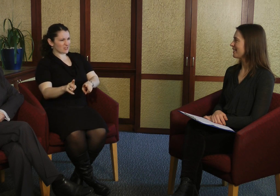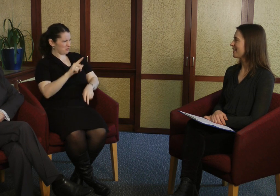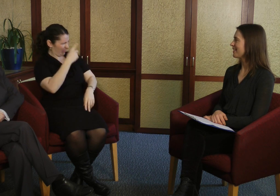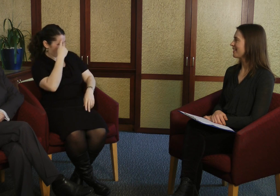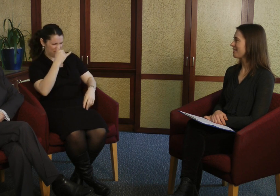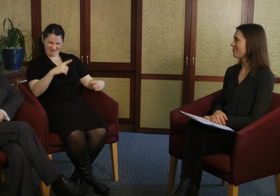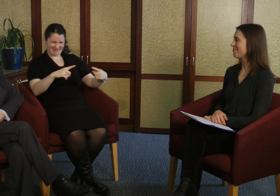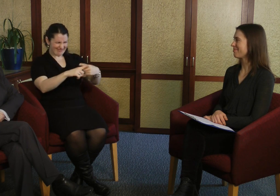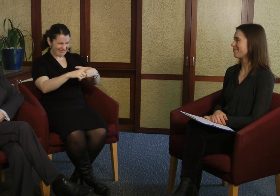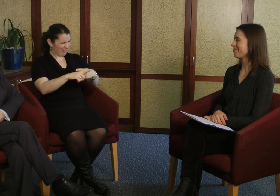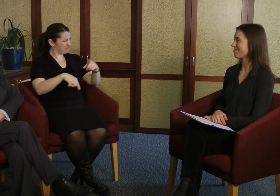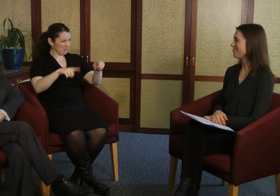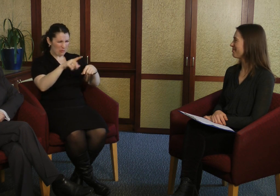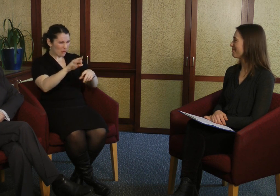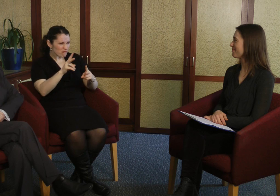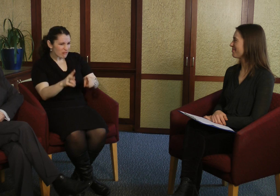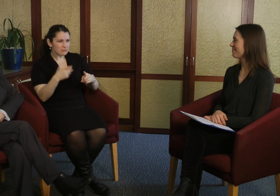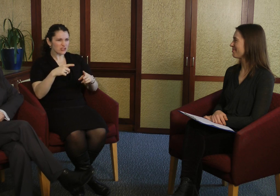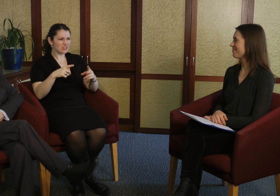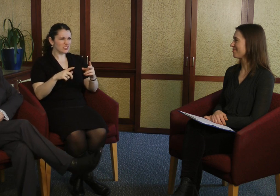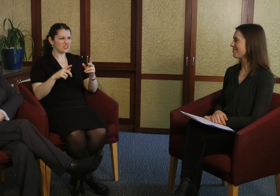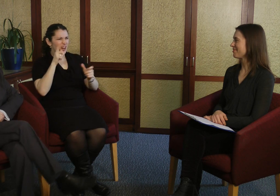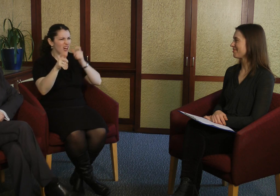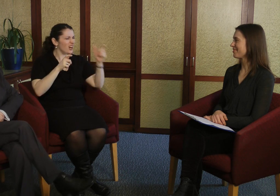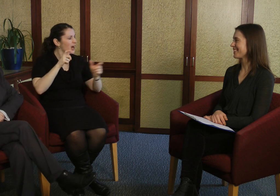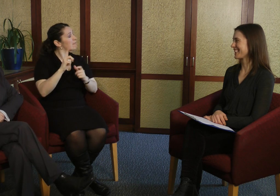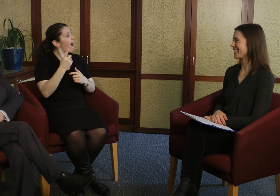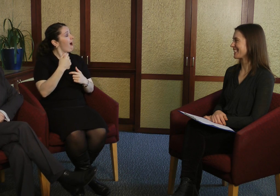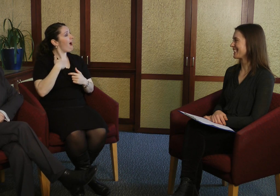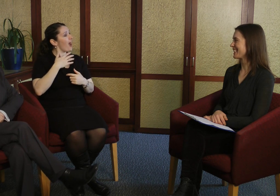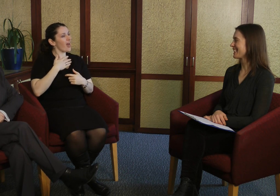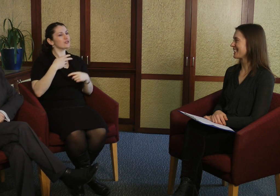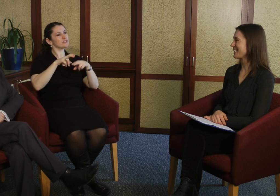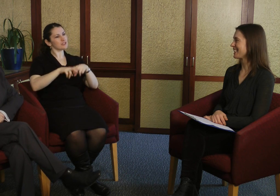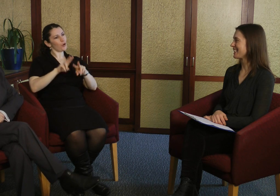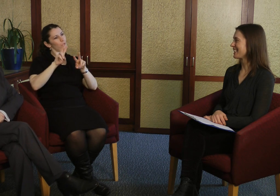I just like to sit there and watch the football, so I enjoy that. Although I do think the Swans